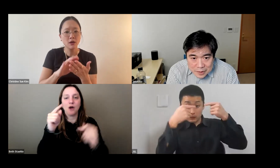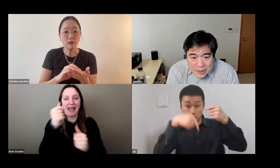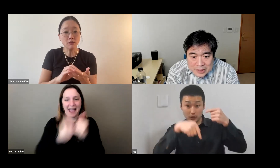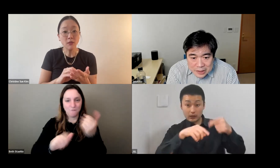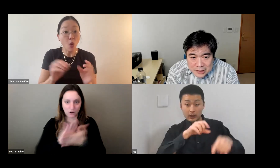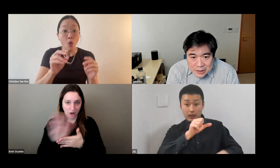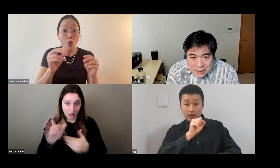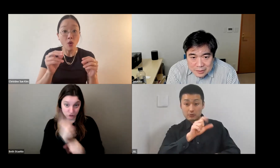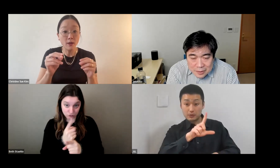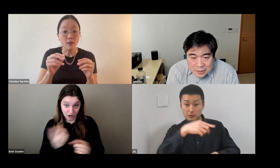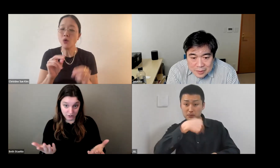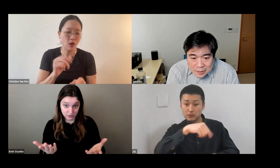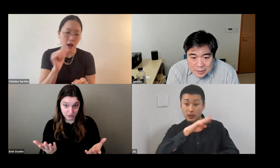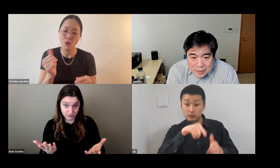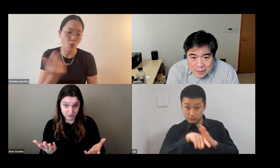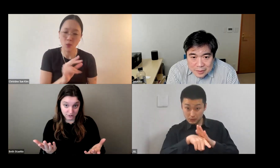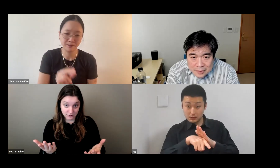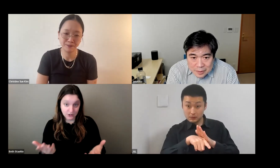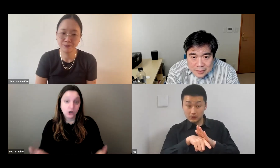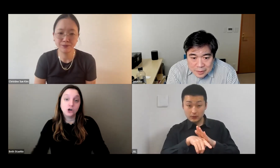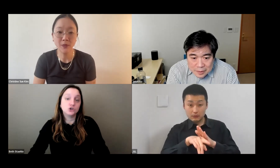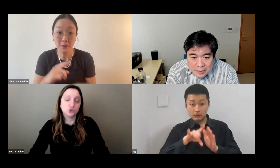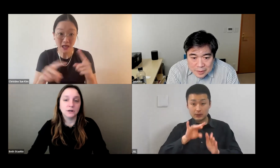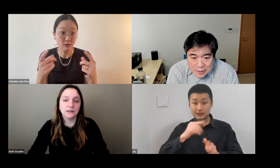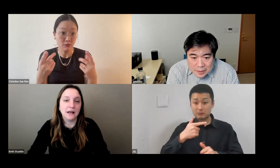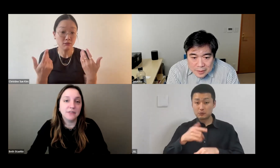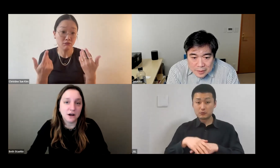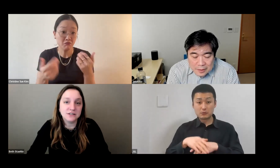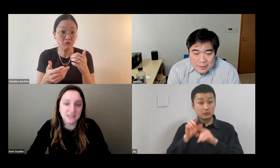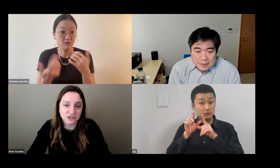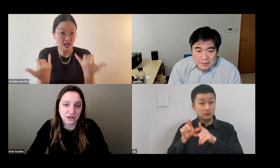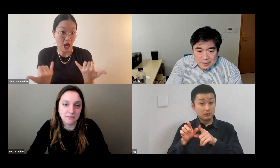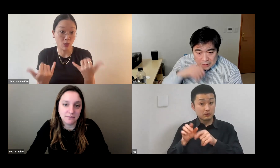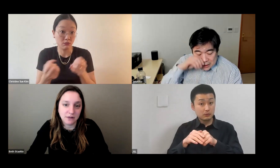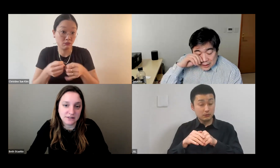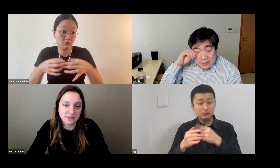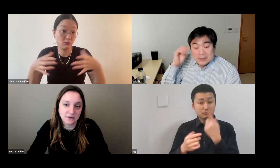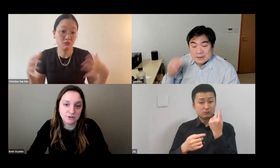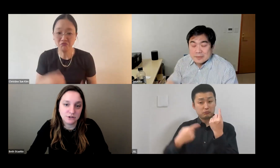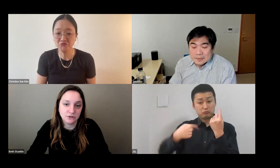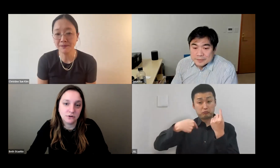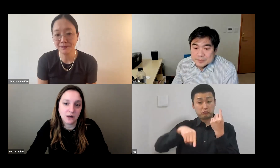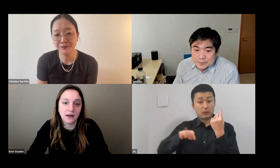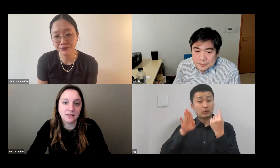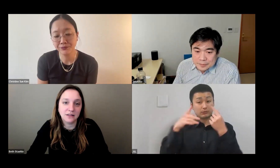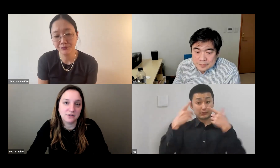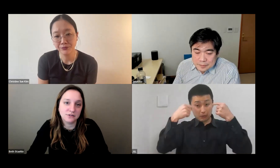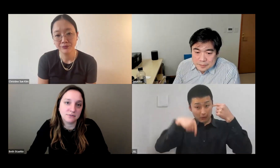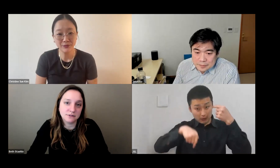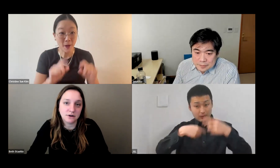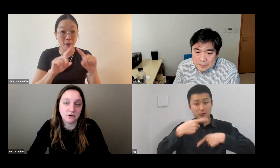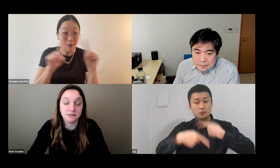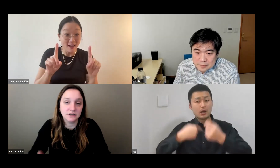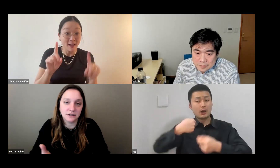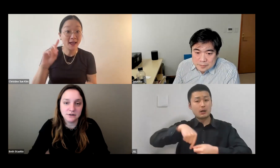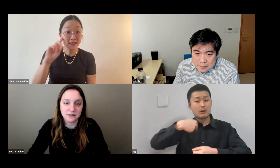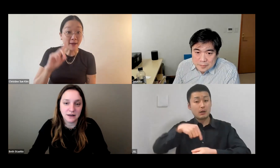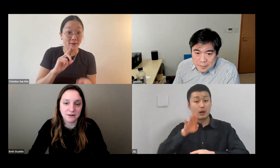Are they teaching it? Sure, yeah, they are teaching it, some do. And I think those numbers are increasing, like you said at MIT.